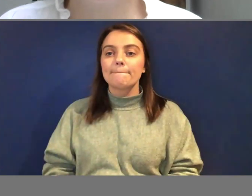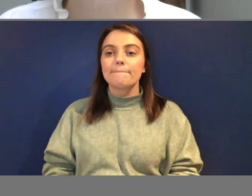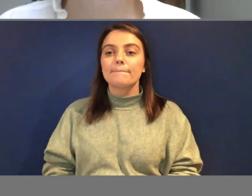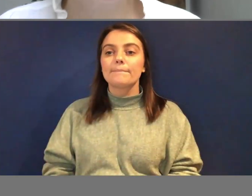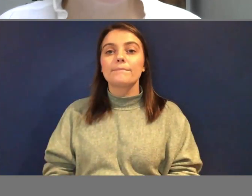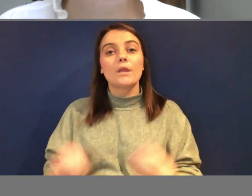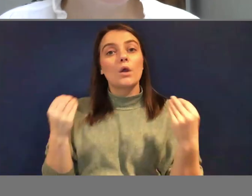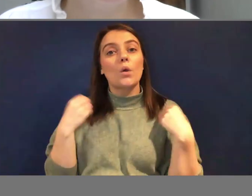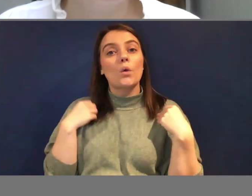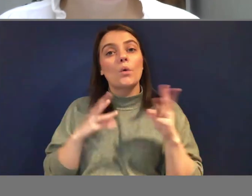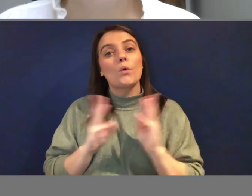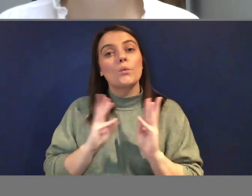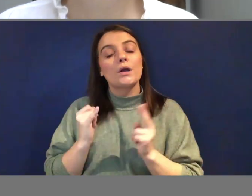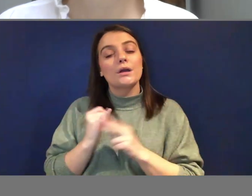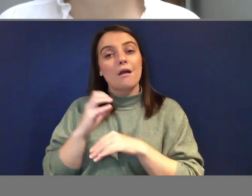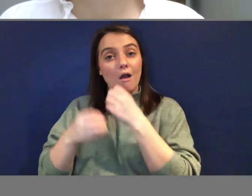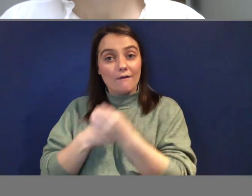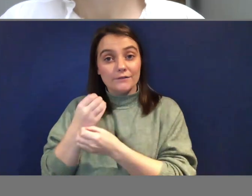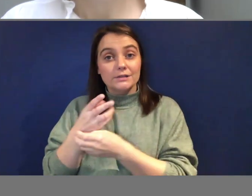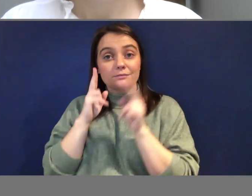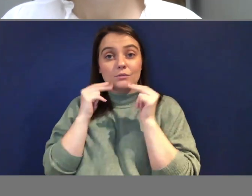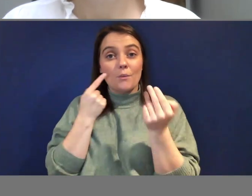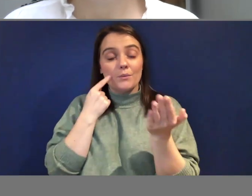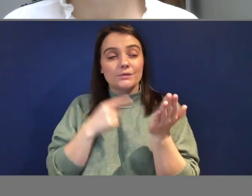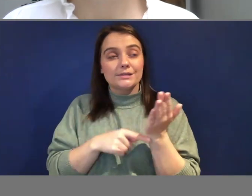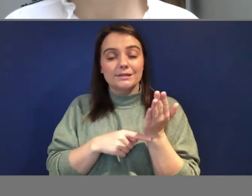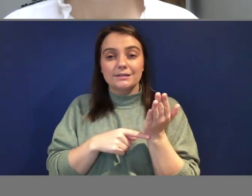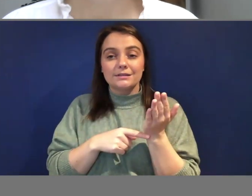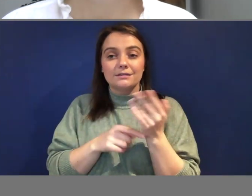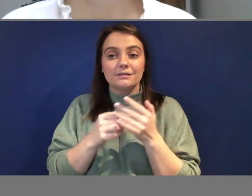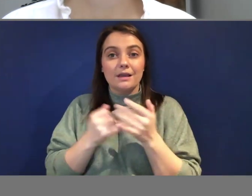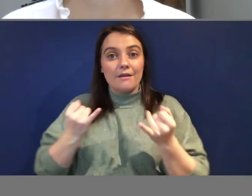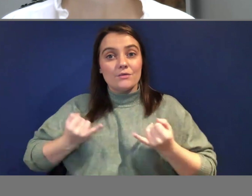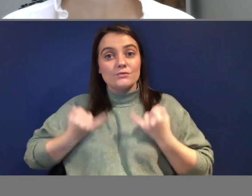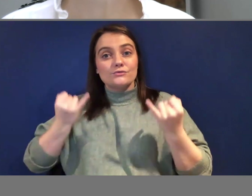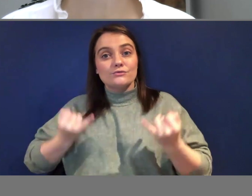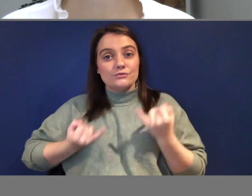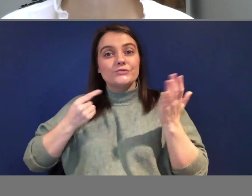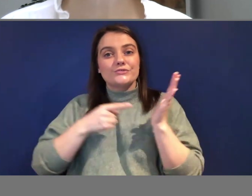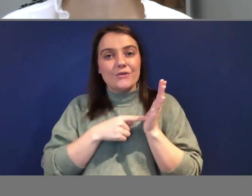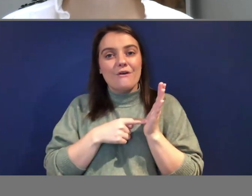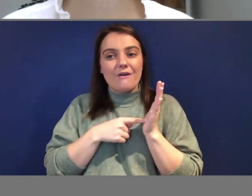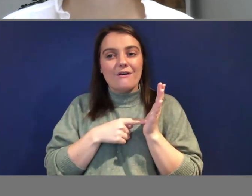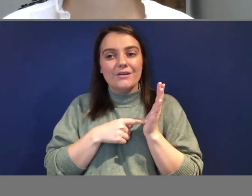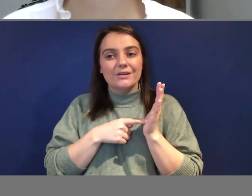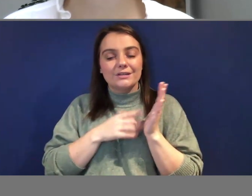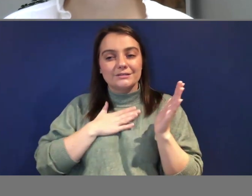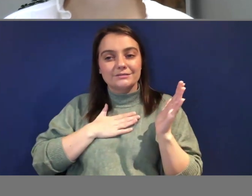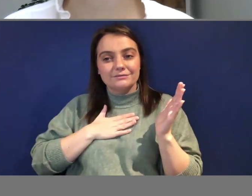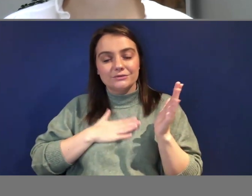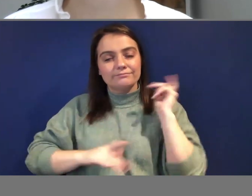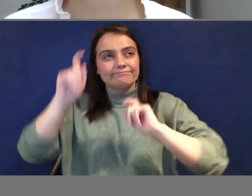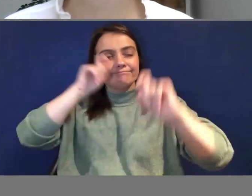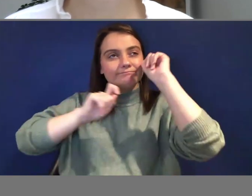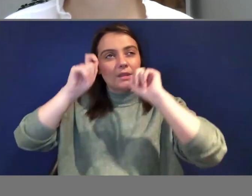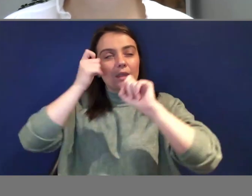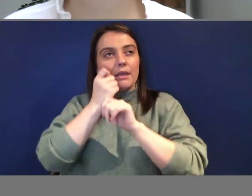own work in our office we would find that there's a joy in just thinking about each of those design